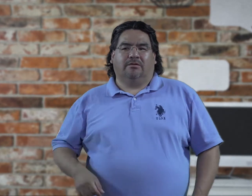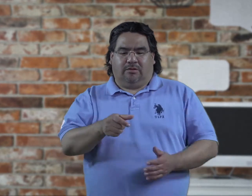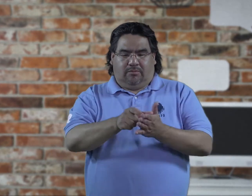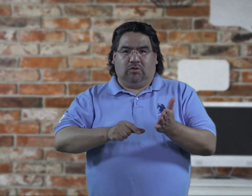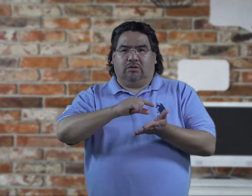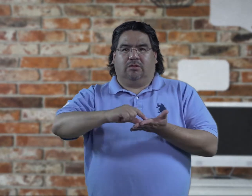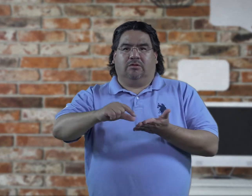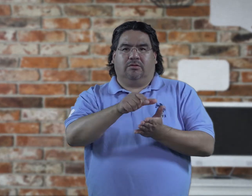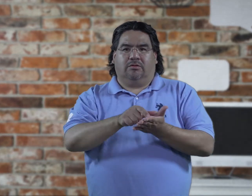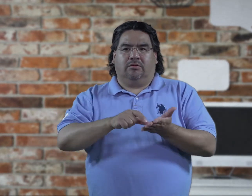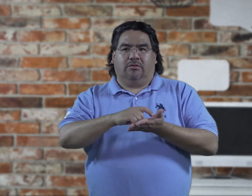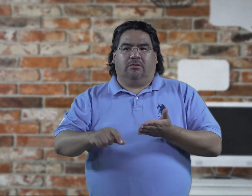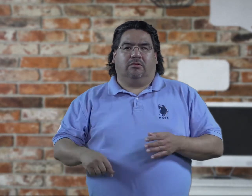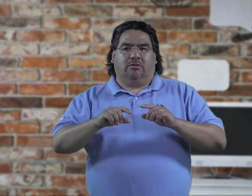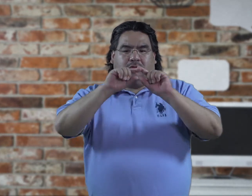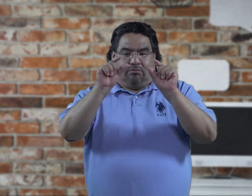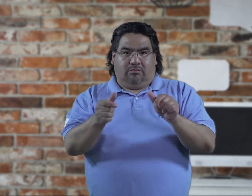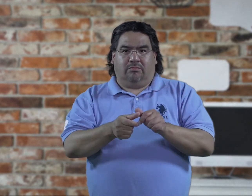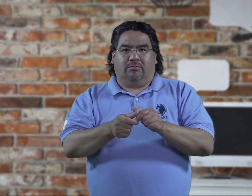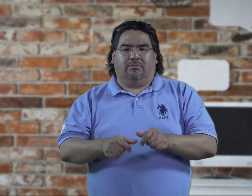Crackers Donuts